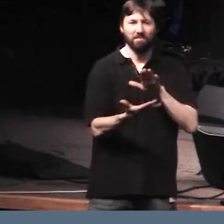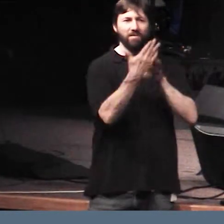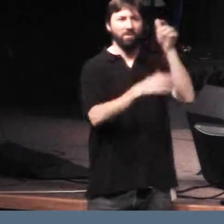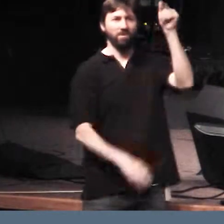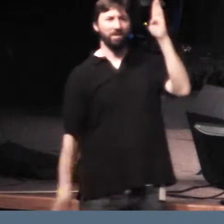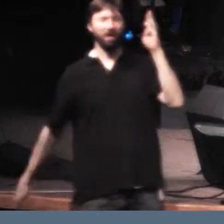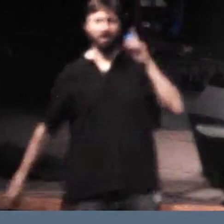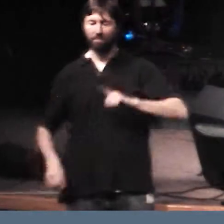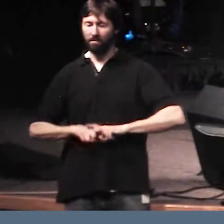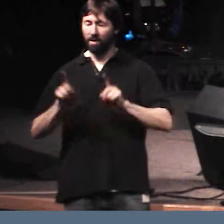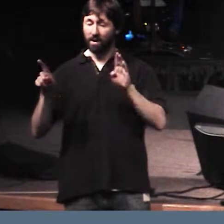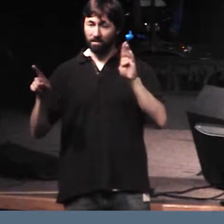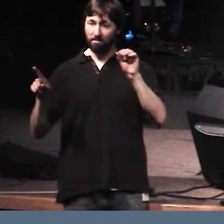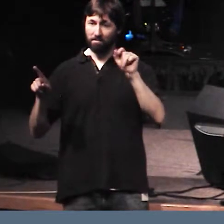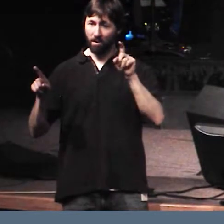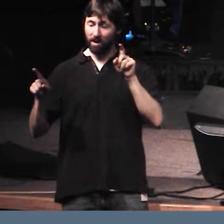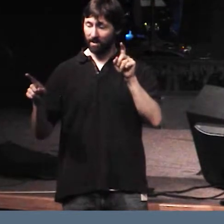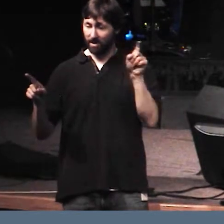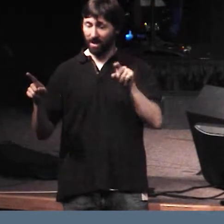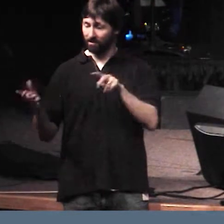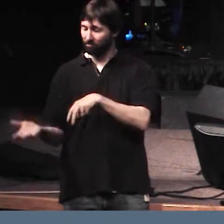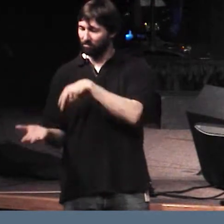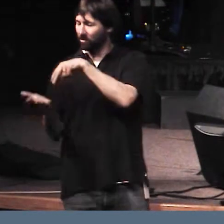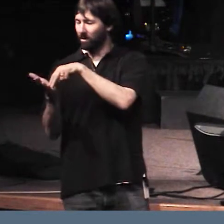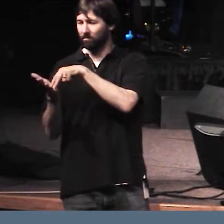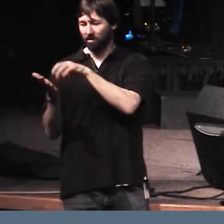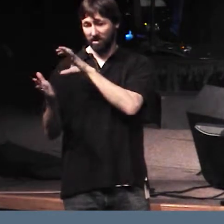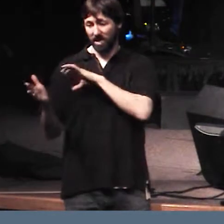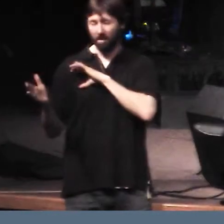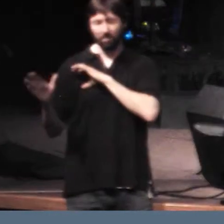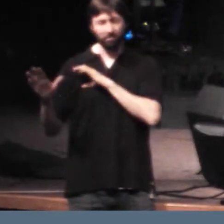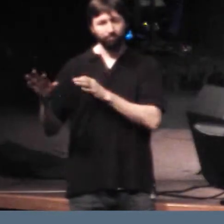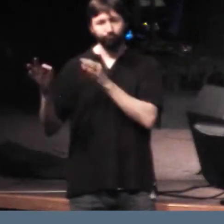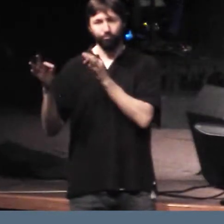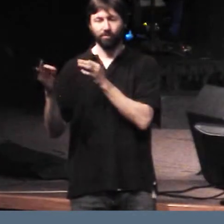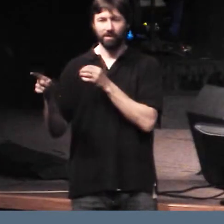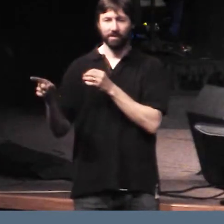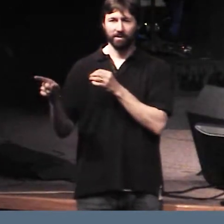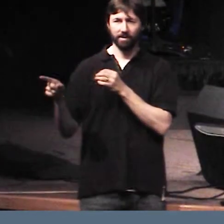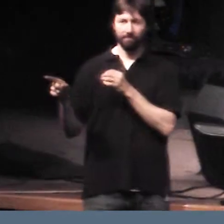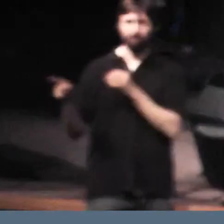and yet Boaz stands out as a person of noble character he does exactly the right thing I've got to tell you that even more than that